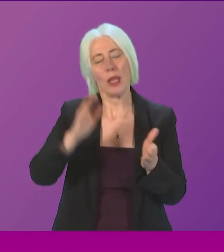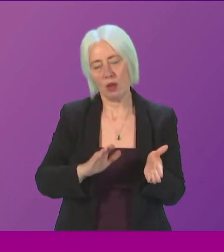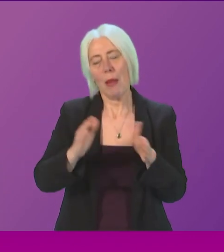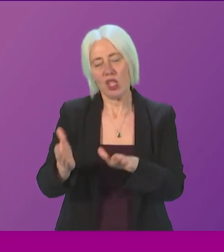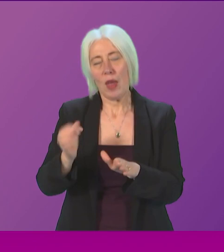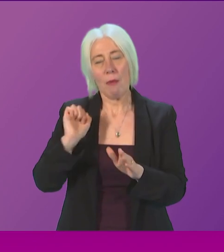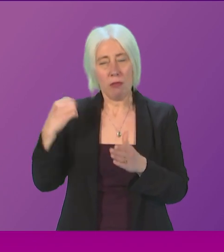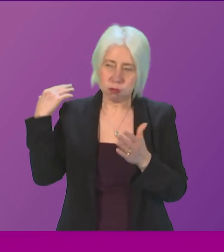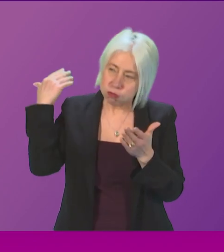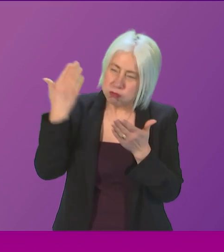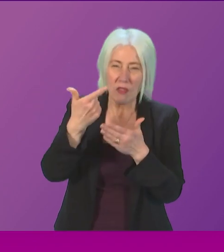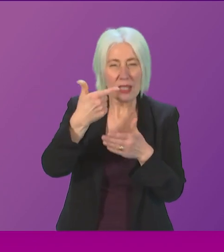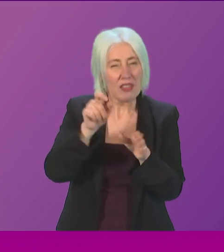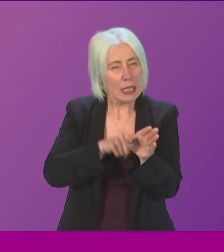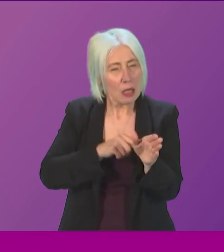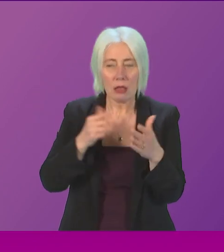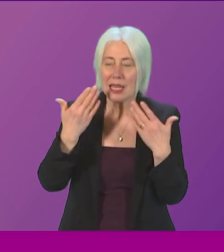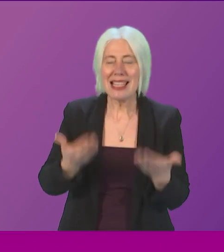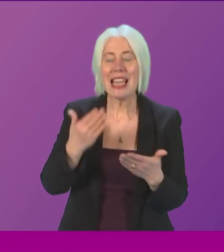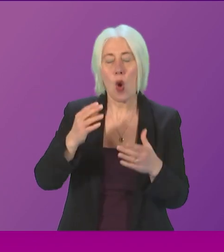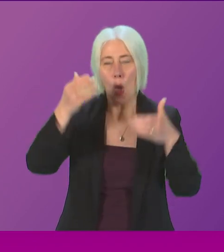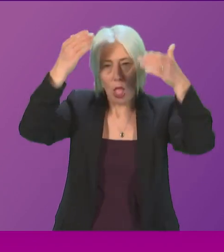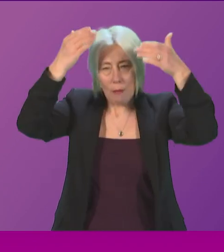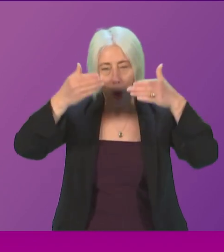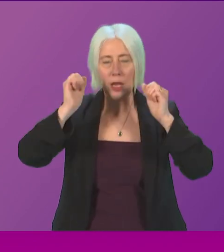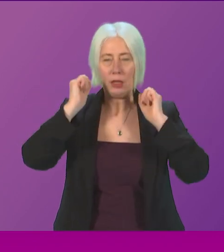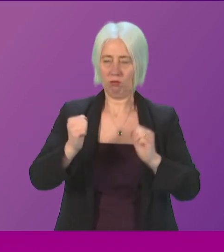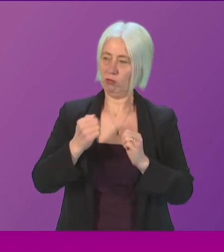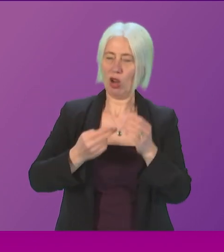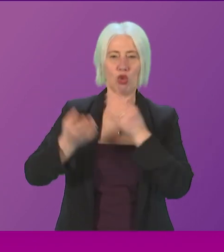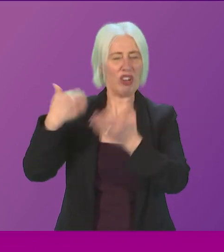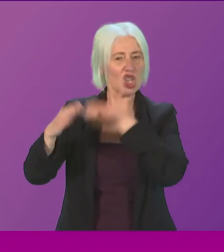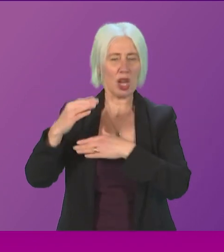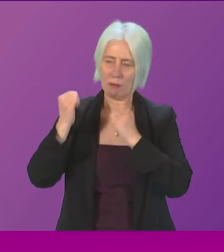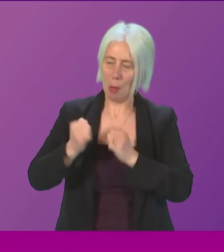Thanks to her, the institution of monarchy is now steeped in the tradition of public service.